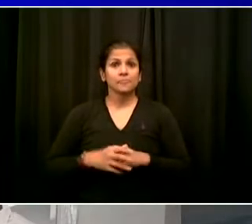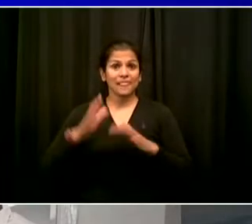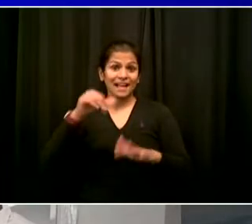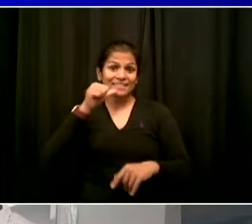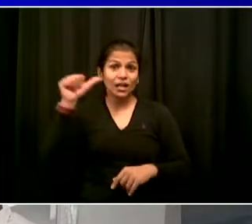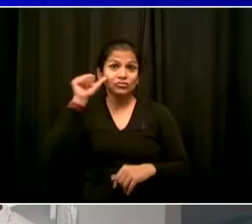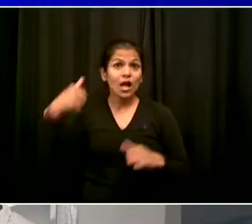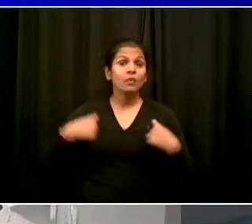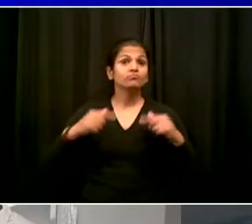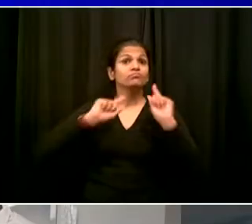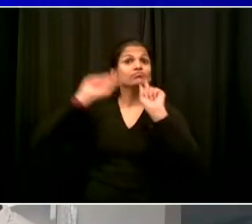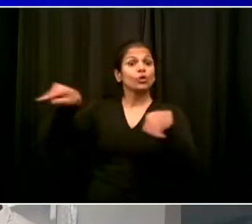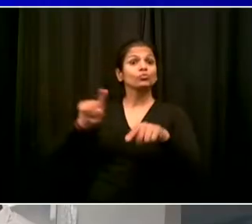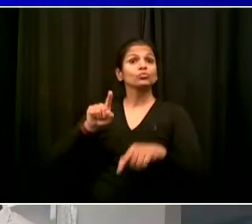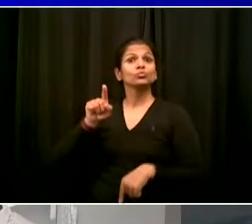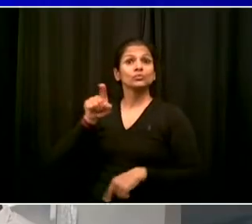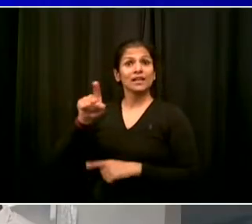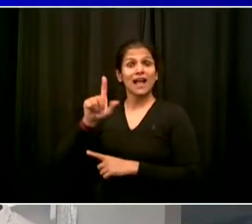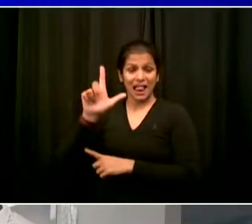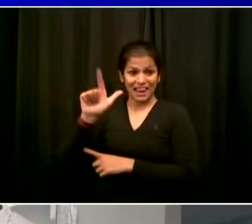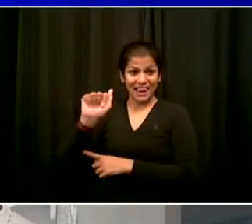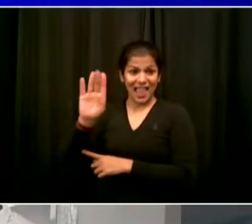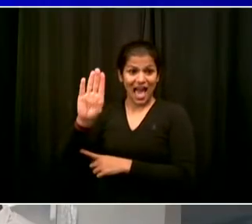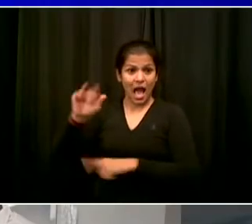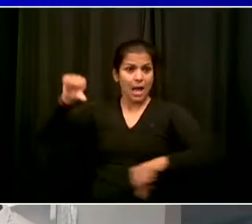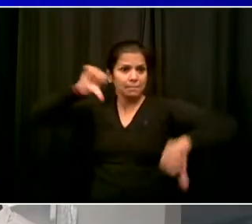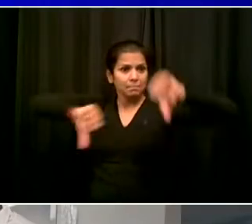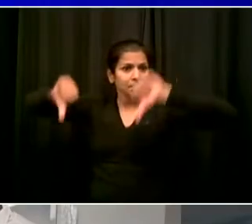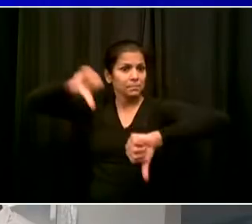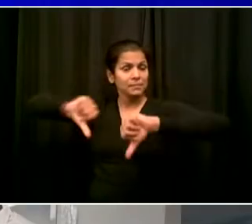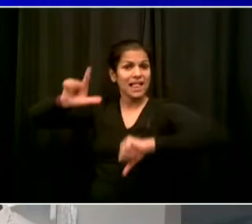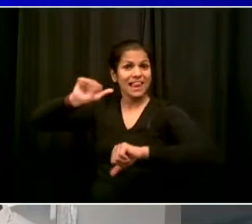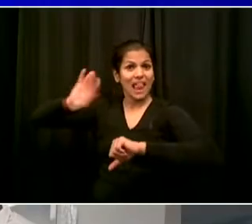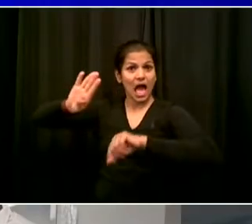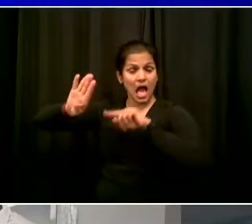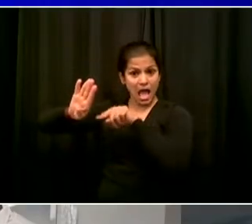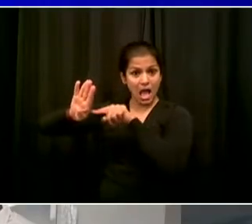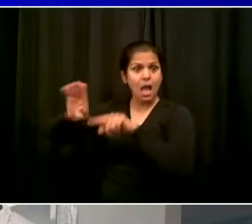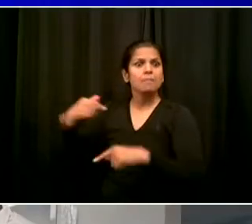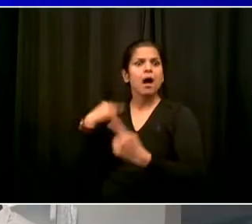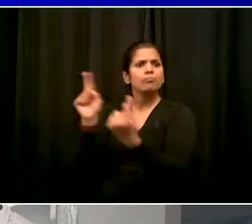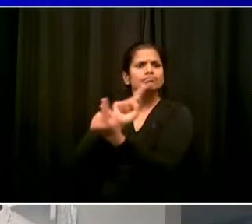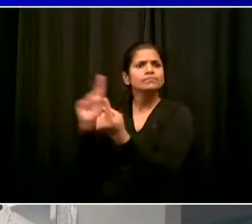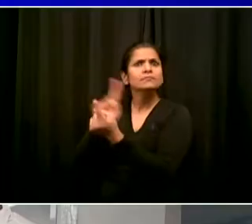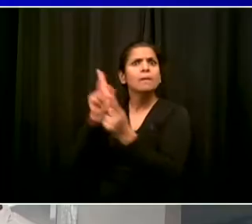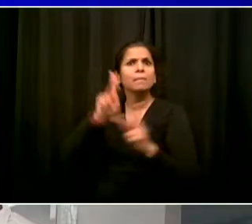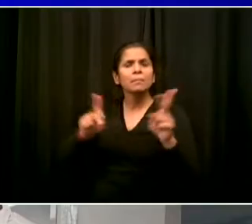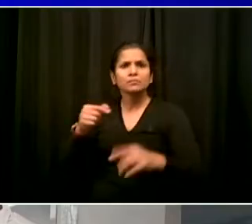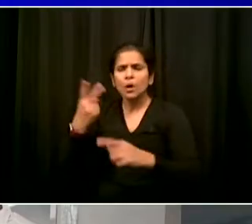FOR THE FUTURE. I HAD A GREAT EXAMPLE OF THIS YESTERDAY. I TOURED THE PANDEMIC RESPONSE LAB.